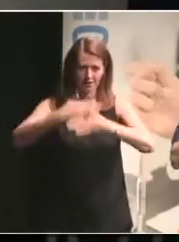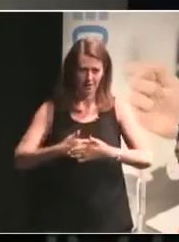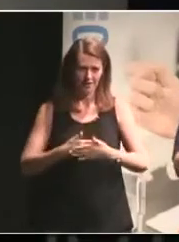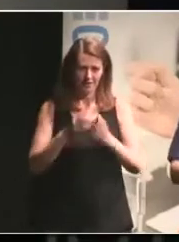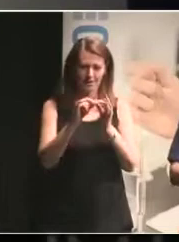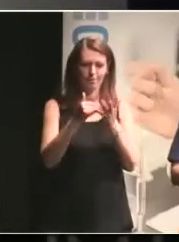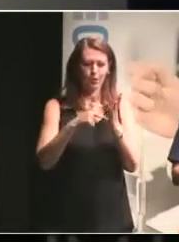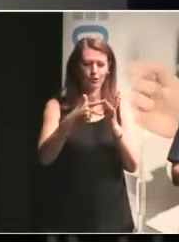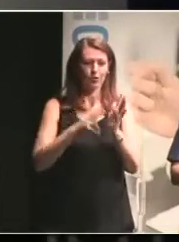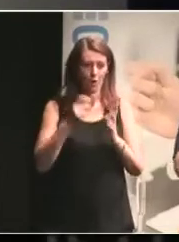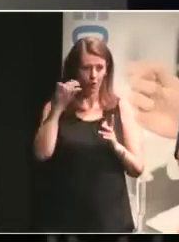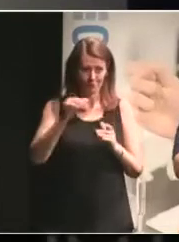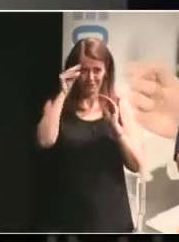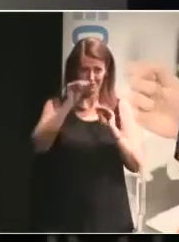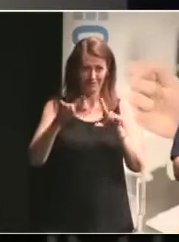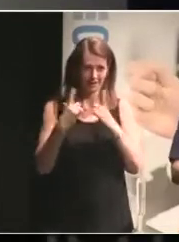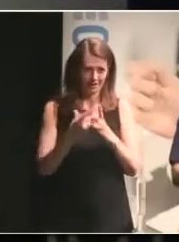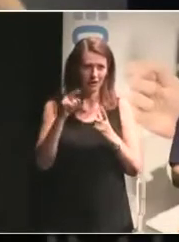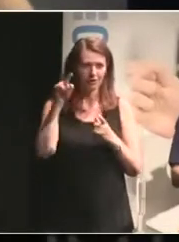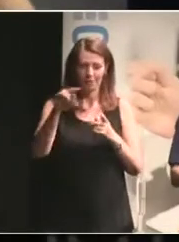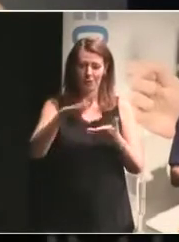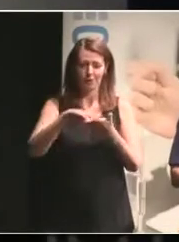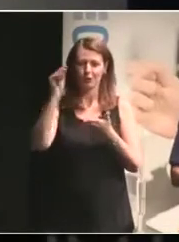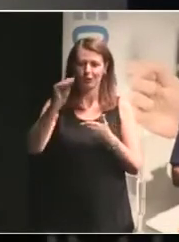I would be teaching this class so my students are joining in. So, hi everyone!